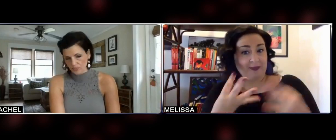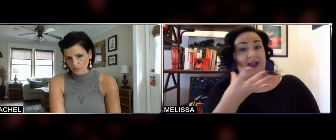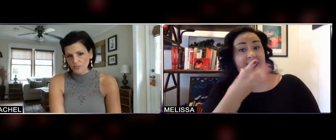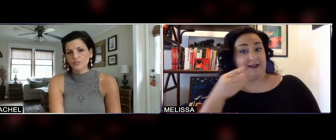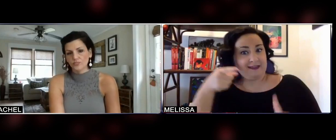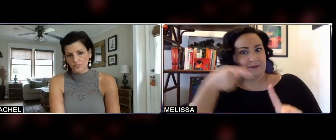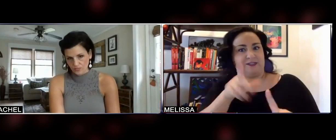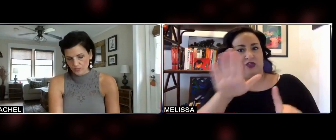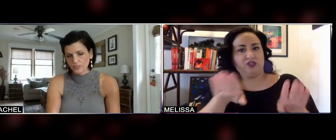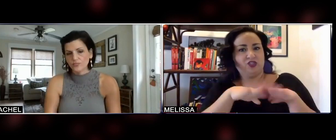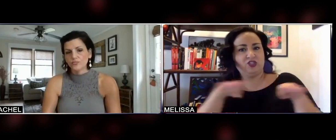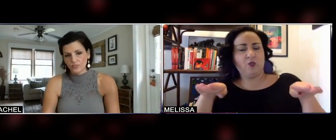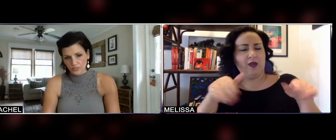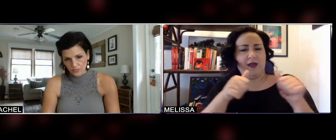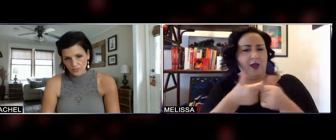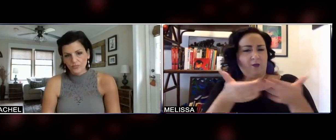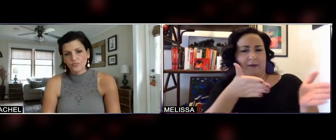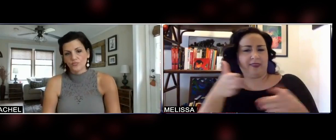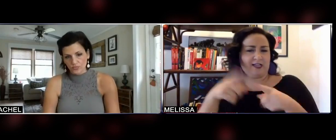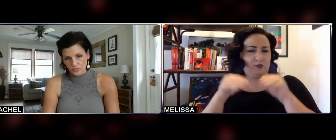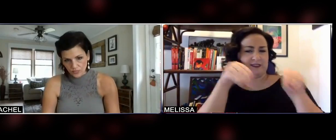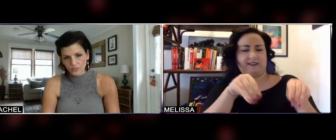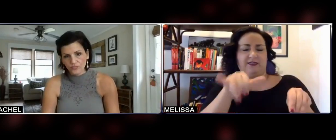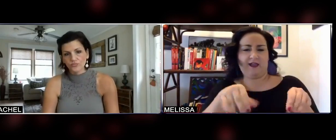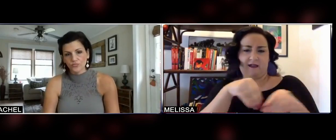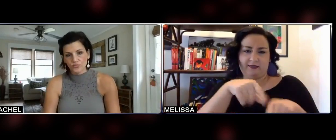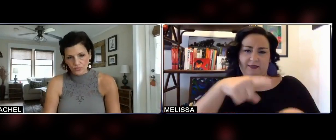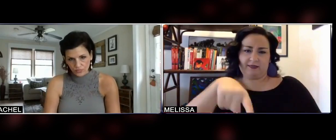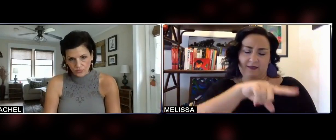How do you plan on doing that?